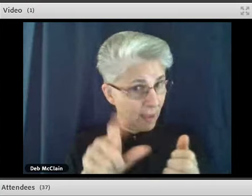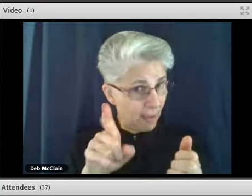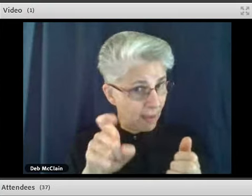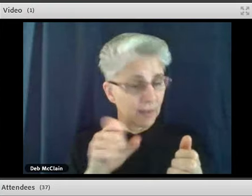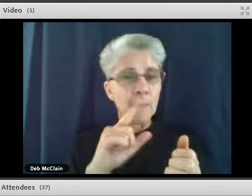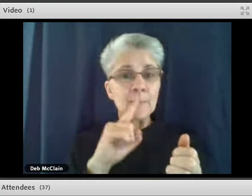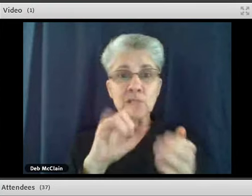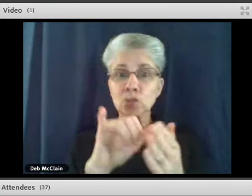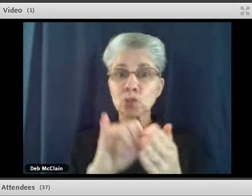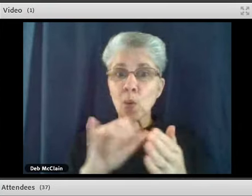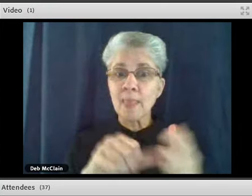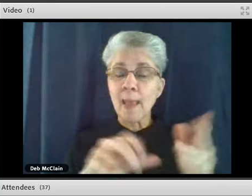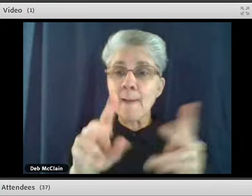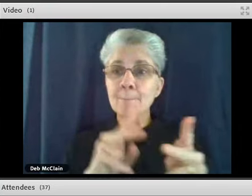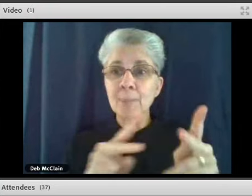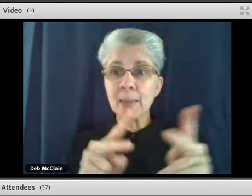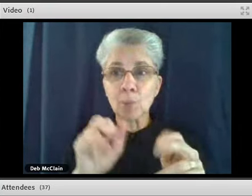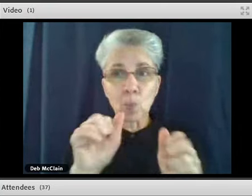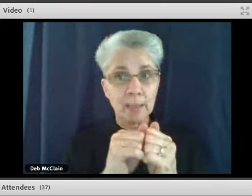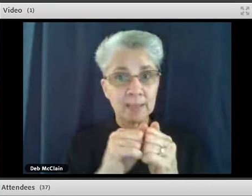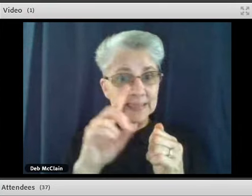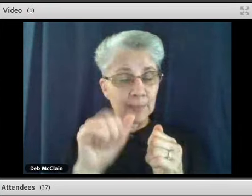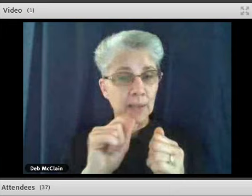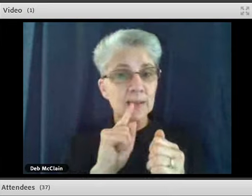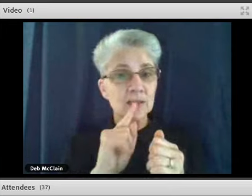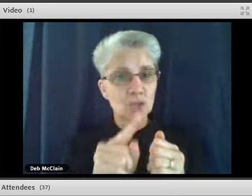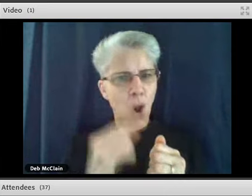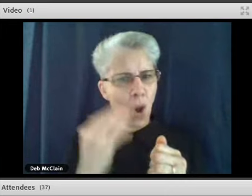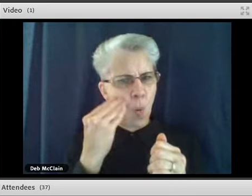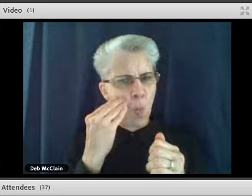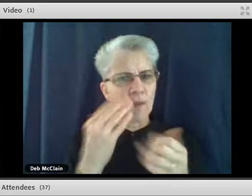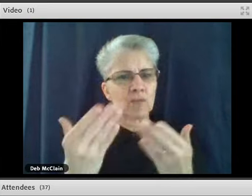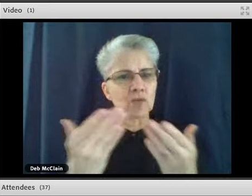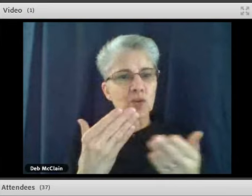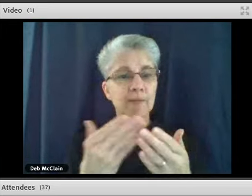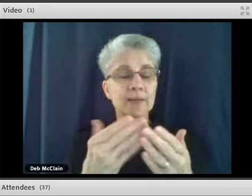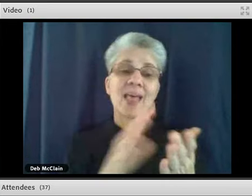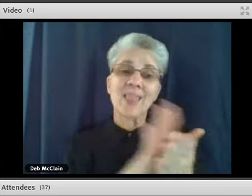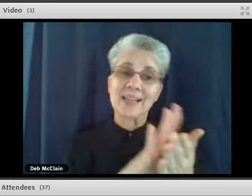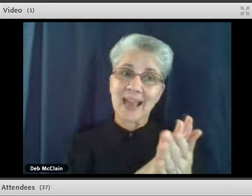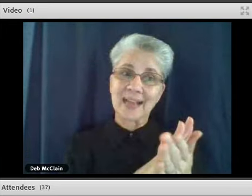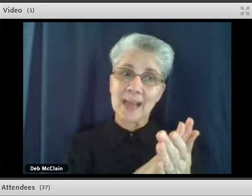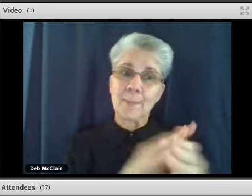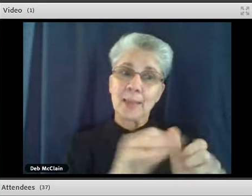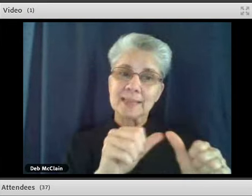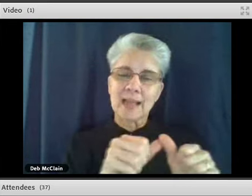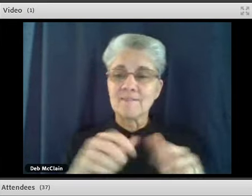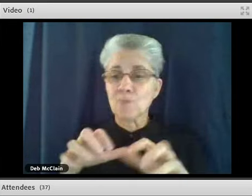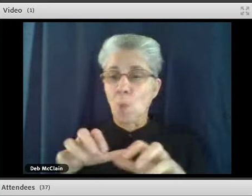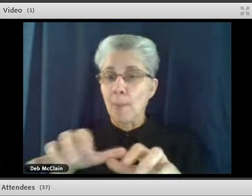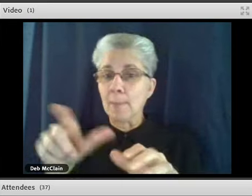provide help with that? So, you're making sure that people with disabilities are aware of those services. Now, that's an academic setting.